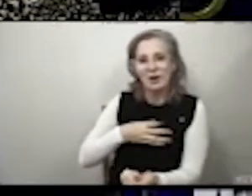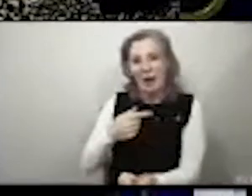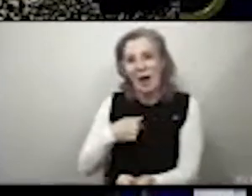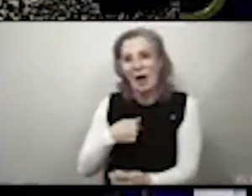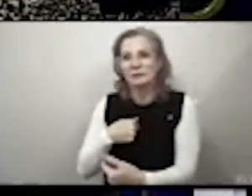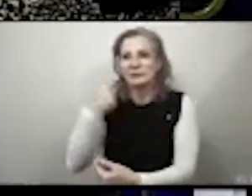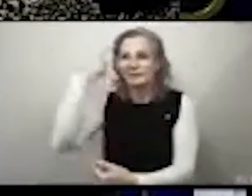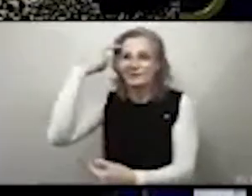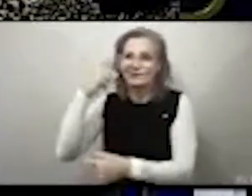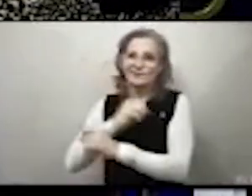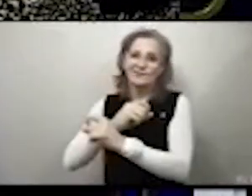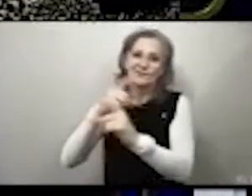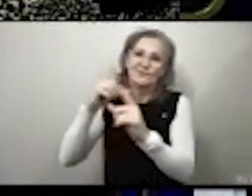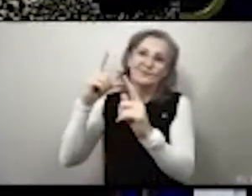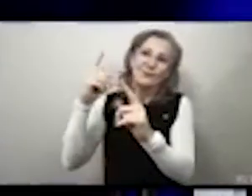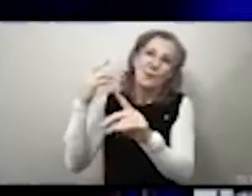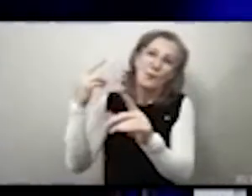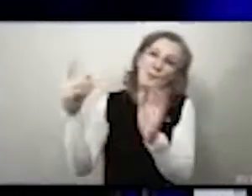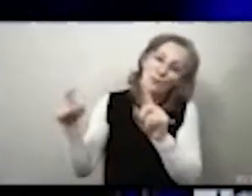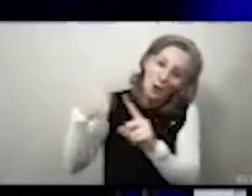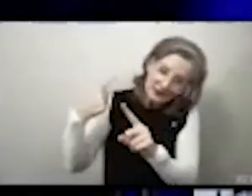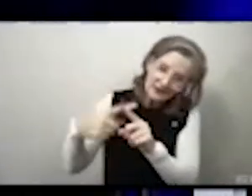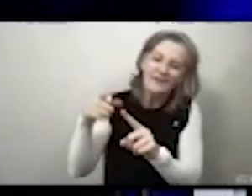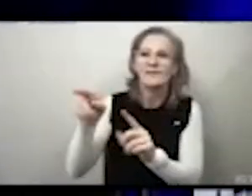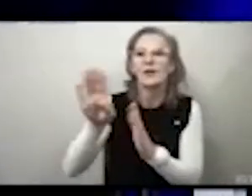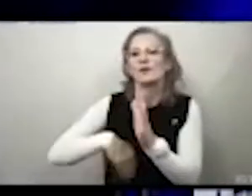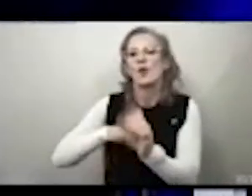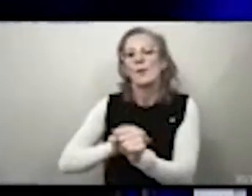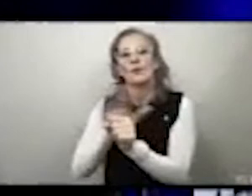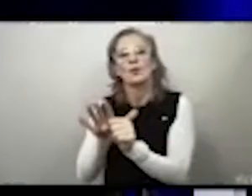the pandemic is a real push for health and social care to be looked at as